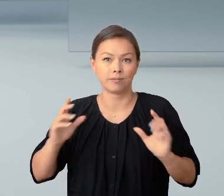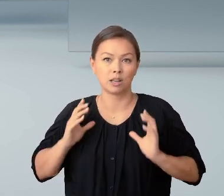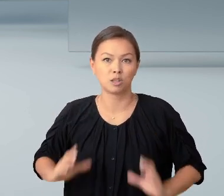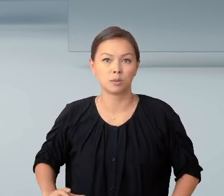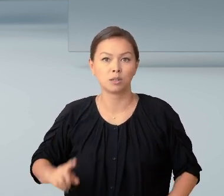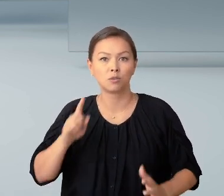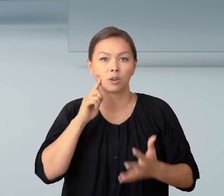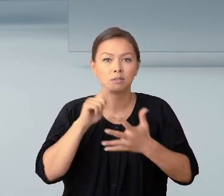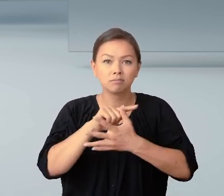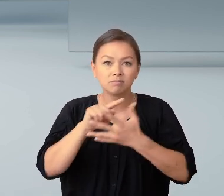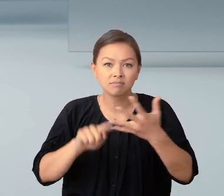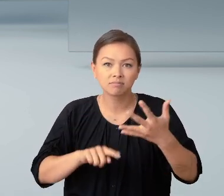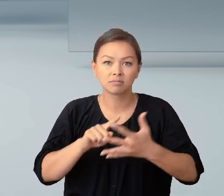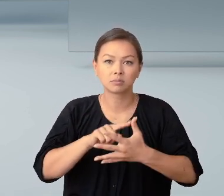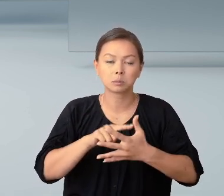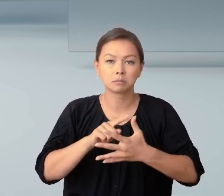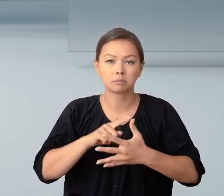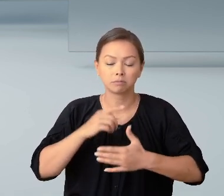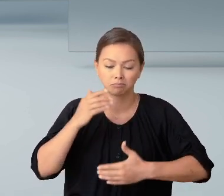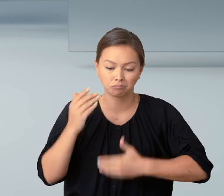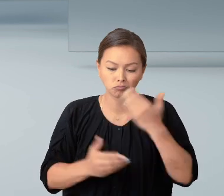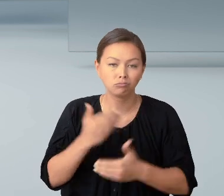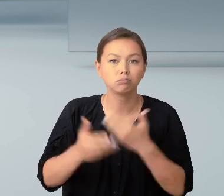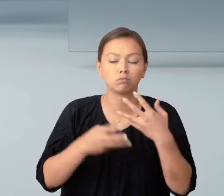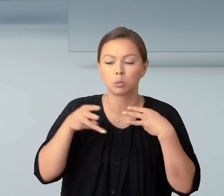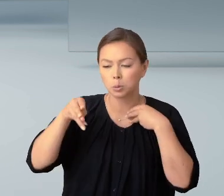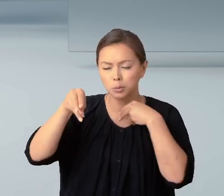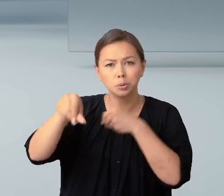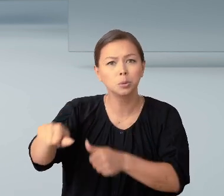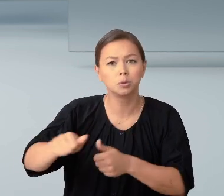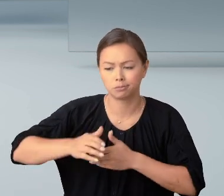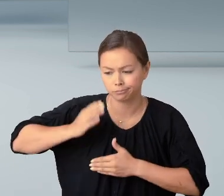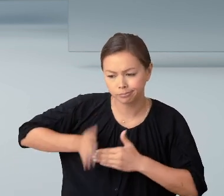operational efficiency, avoid costs, and comfortably scale their